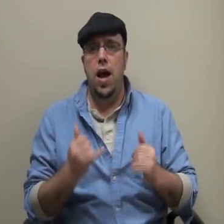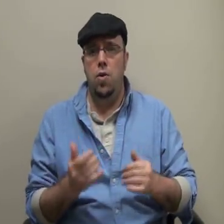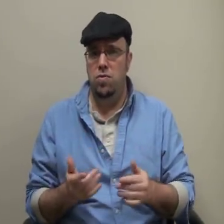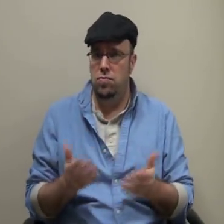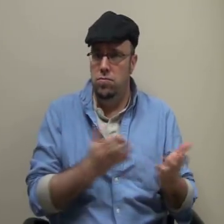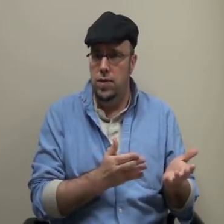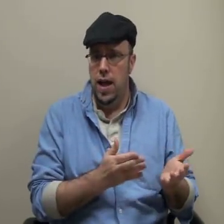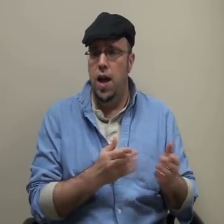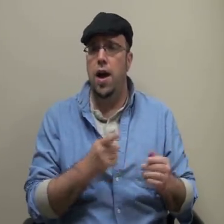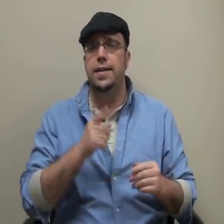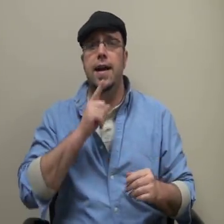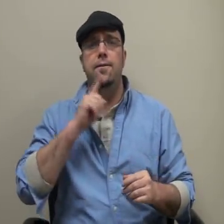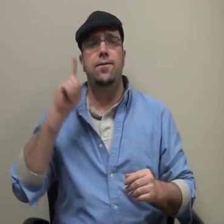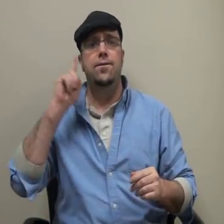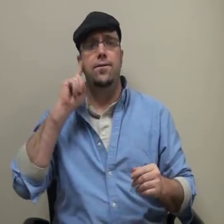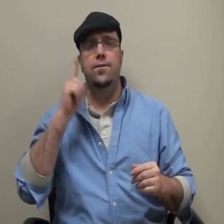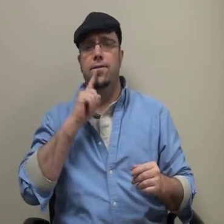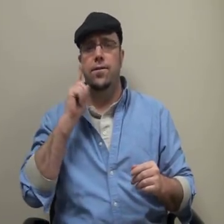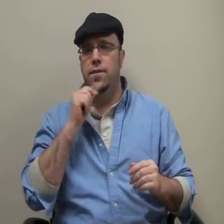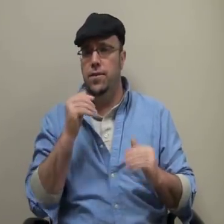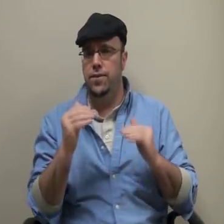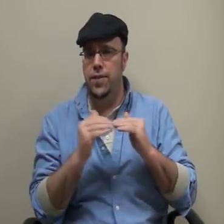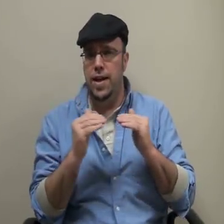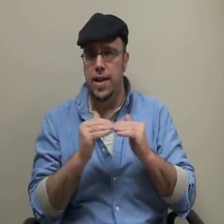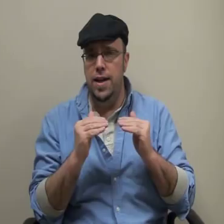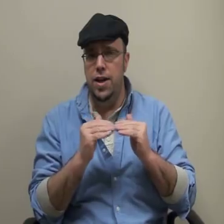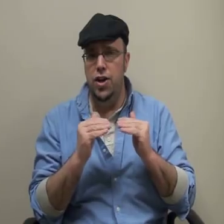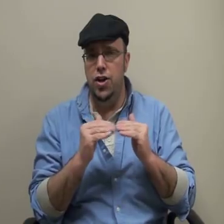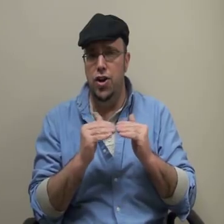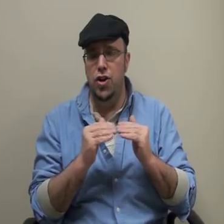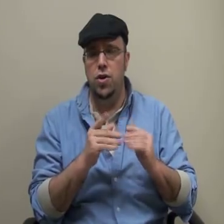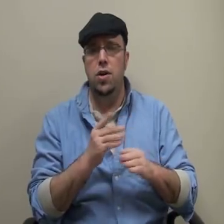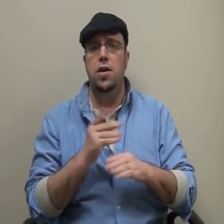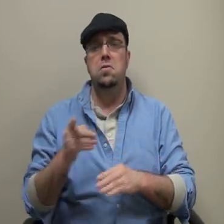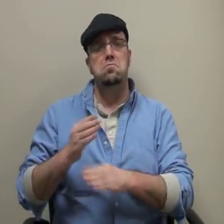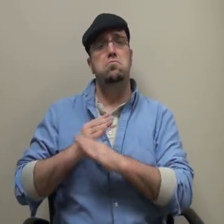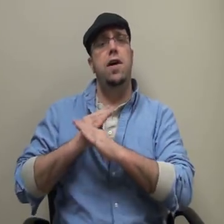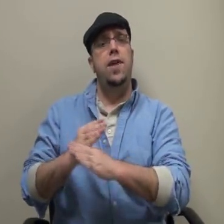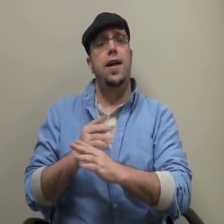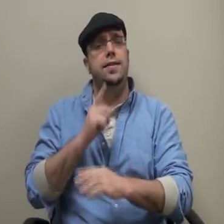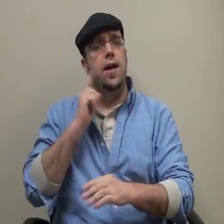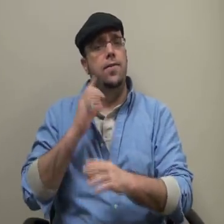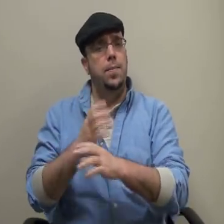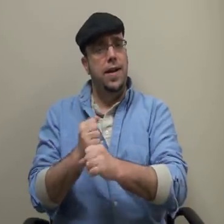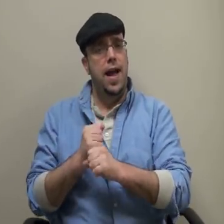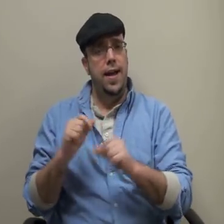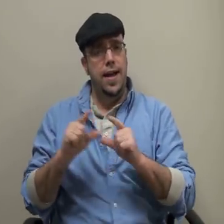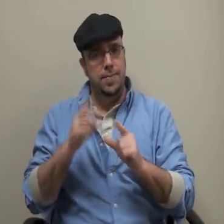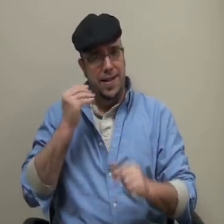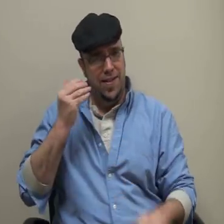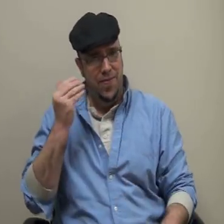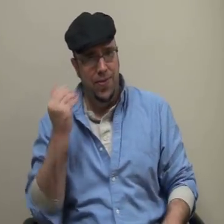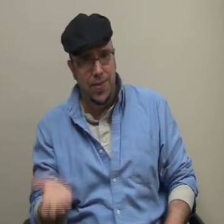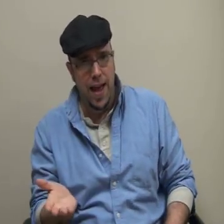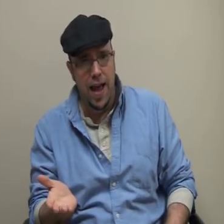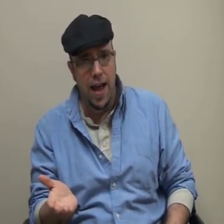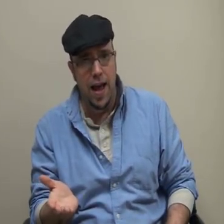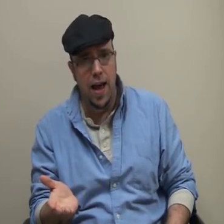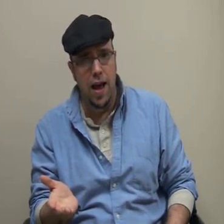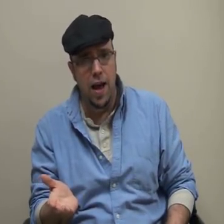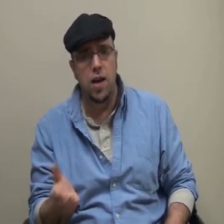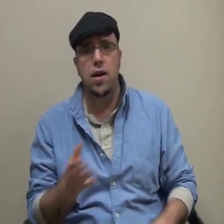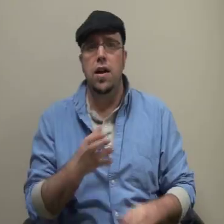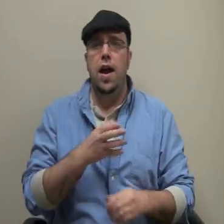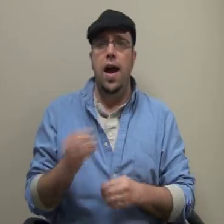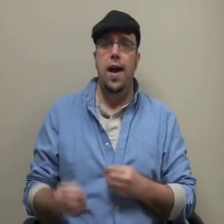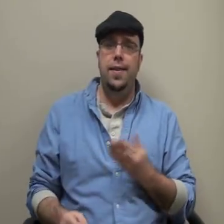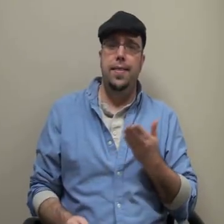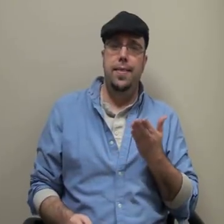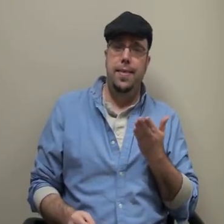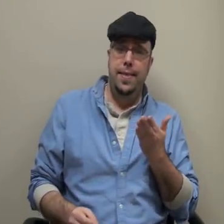Now, is this fair to deaf people? They prevent them from getting their license because they can't hear,